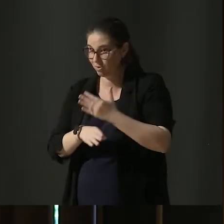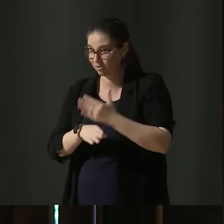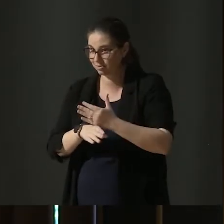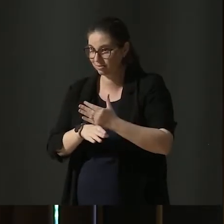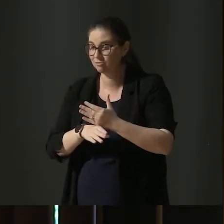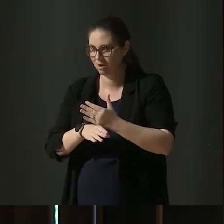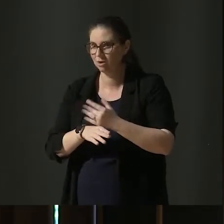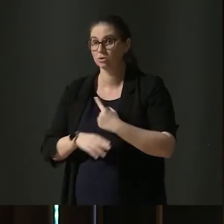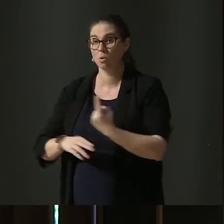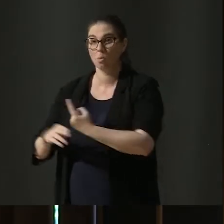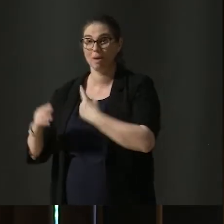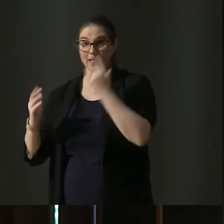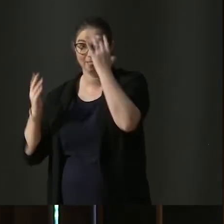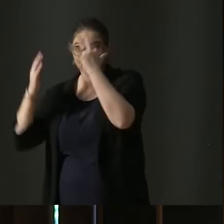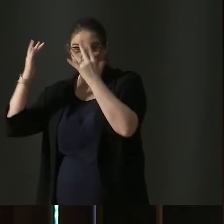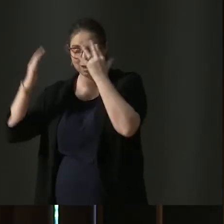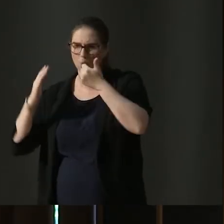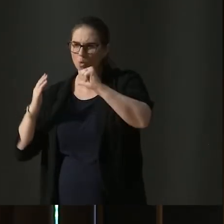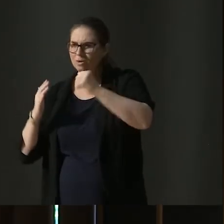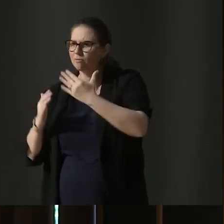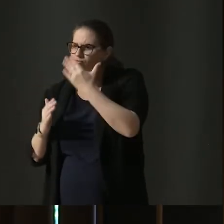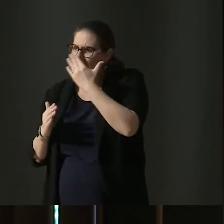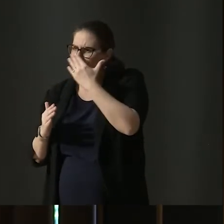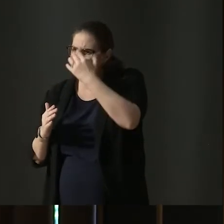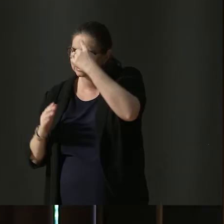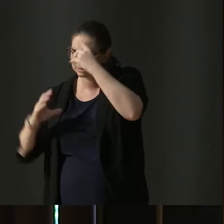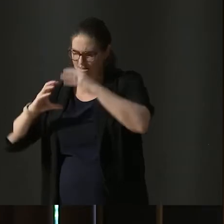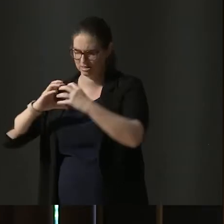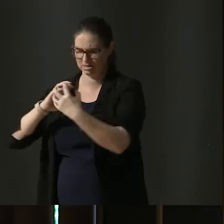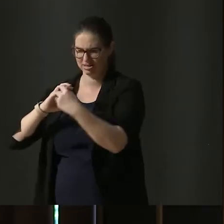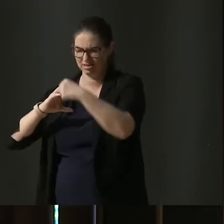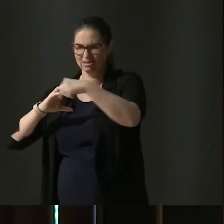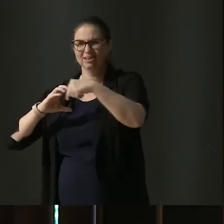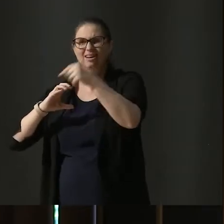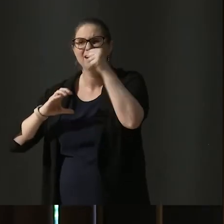we are using our frontal lobes. So, for example, a child trying to put a puzzle together,